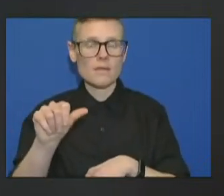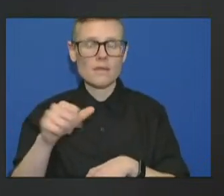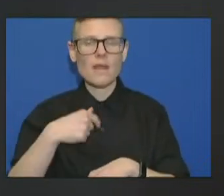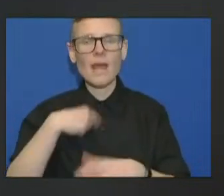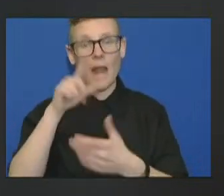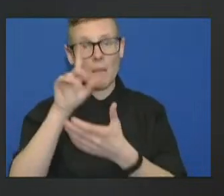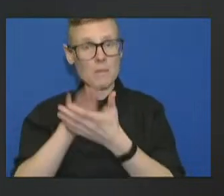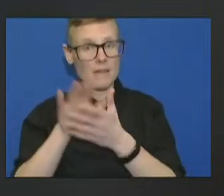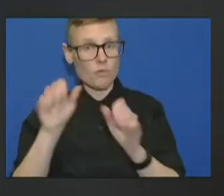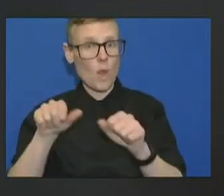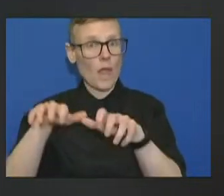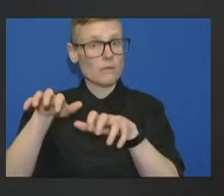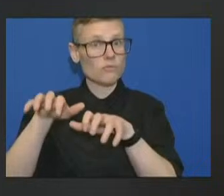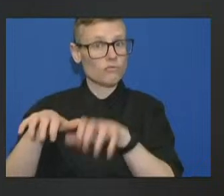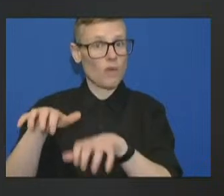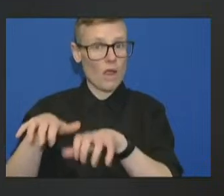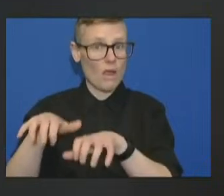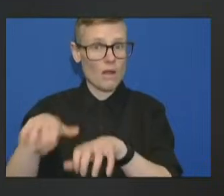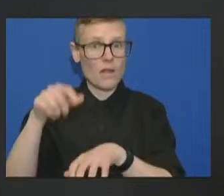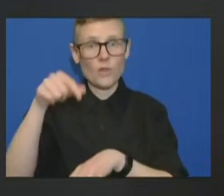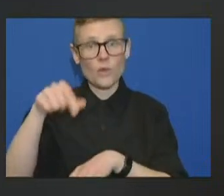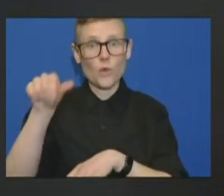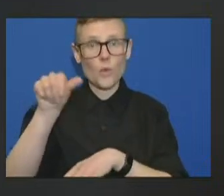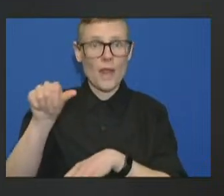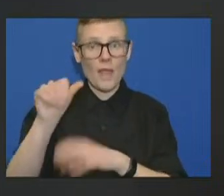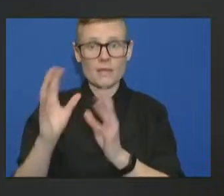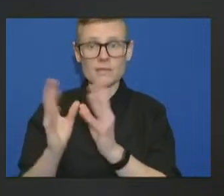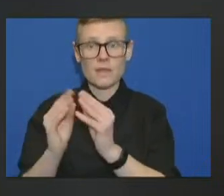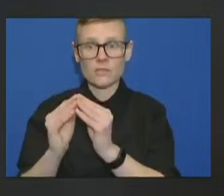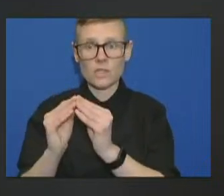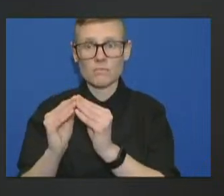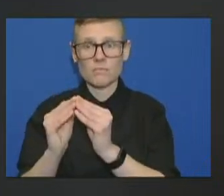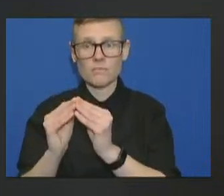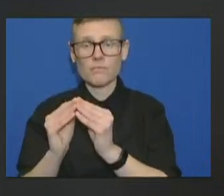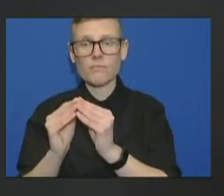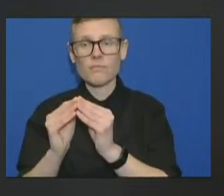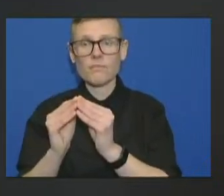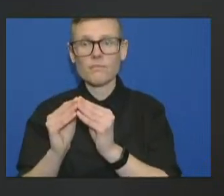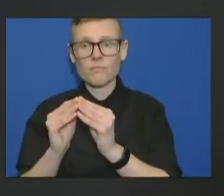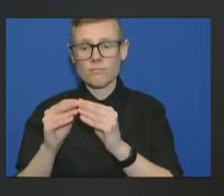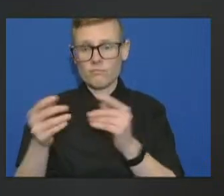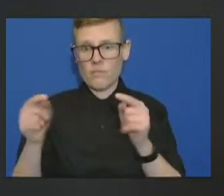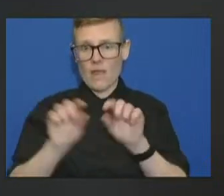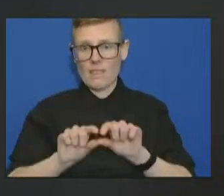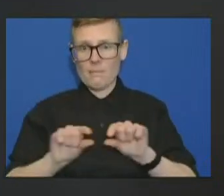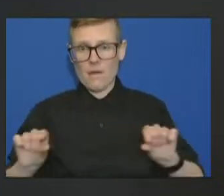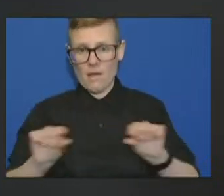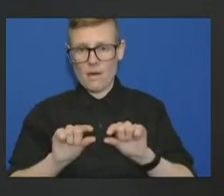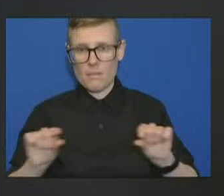section of the evening will be Q&A. And I believe you can